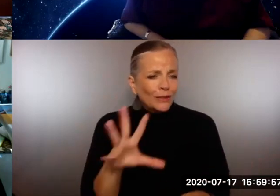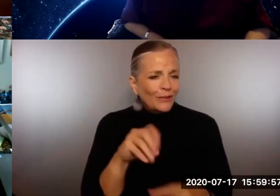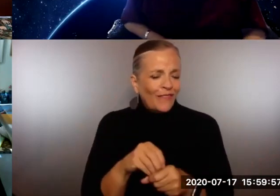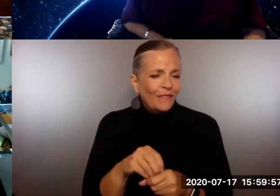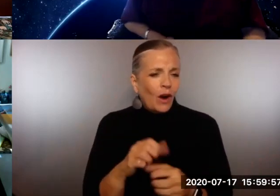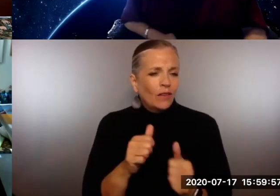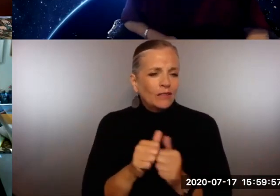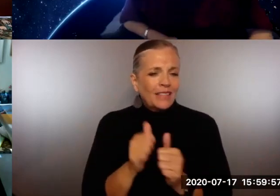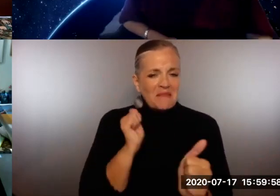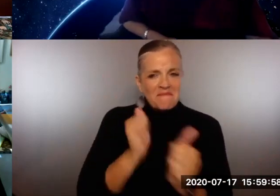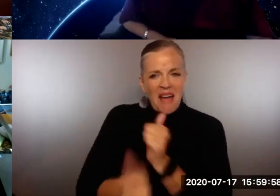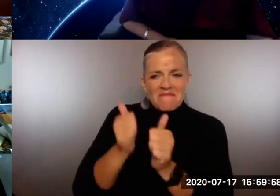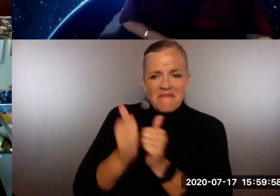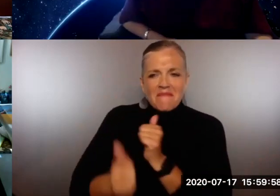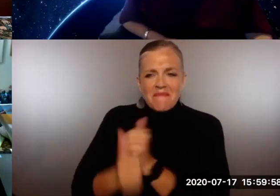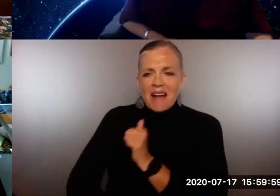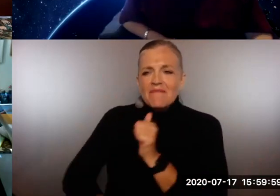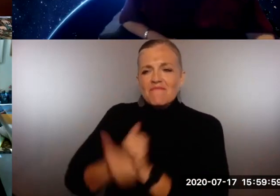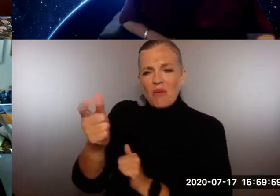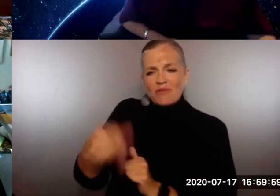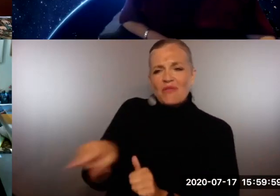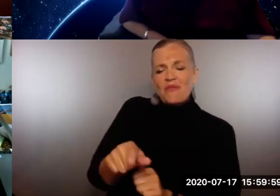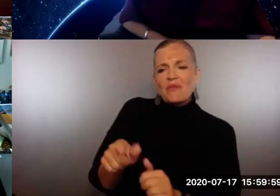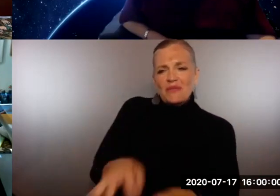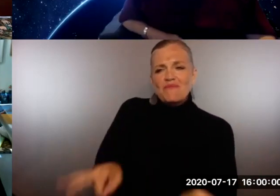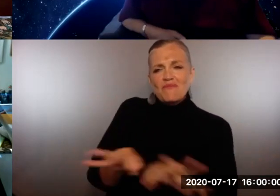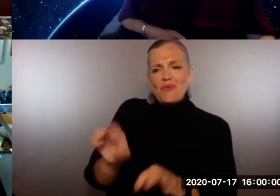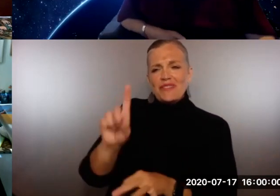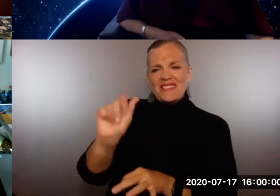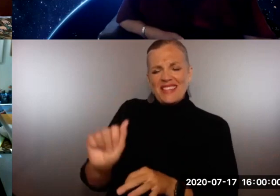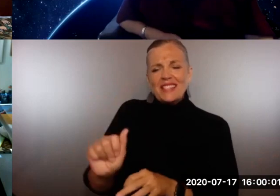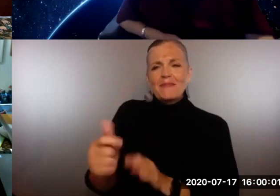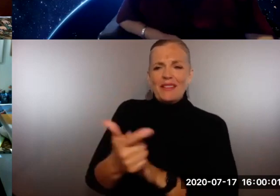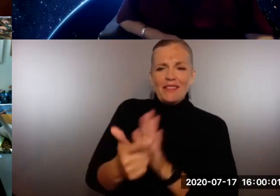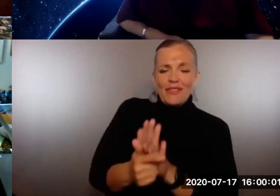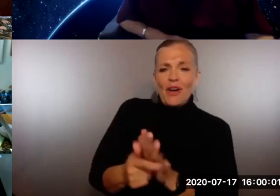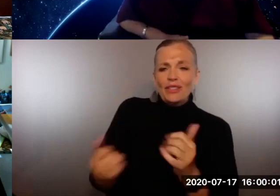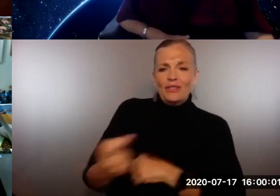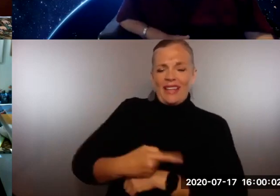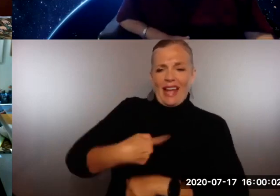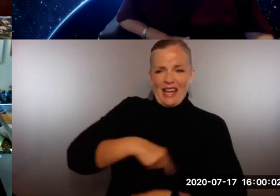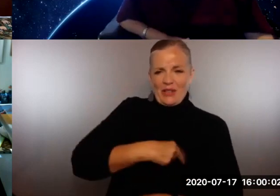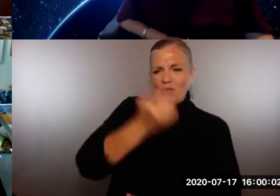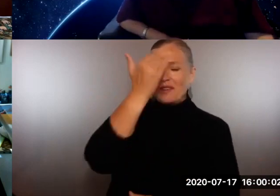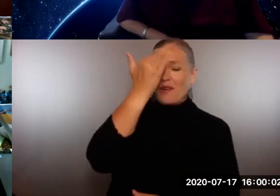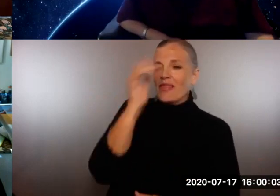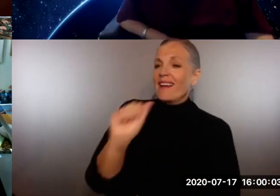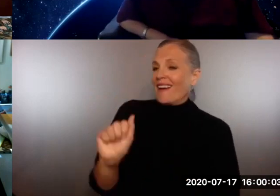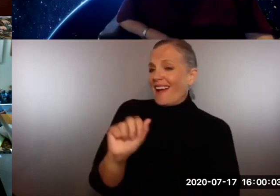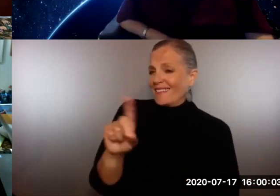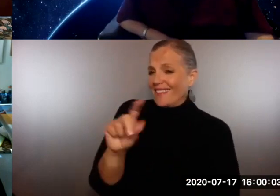of the important disability legislation we know today such as the Americans with Disabilities Act